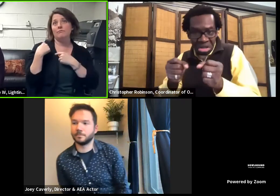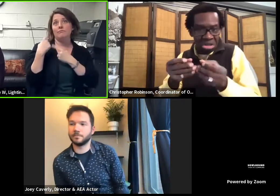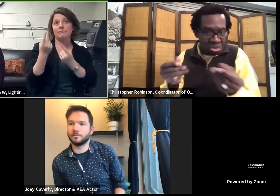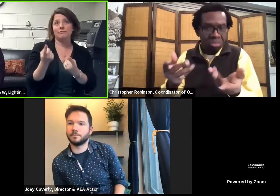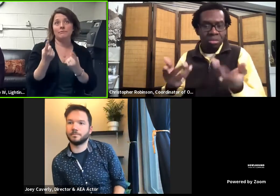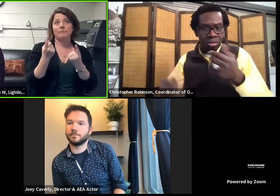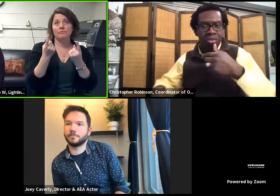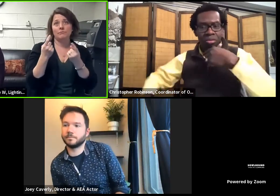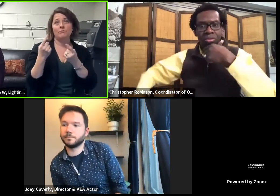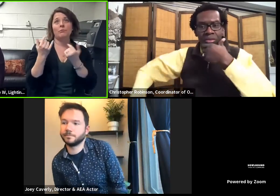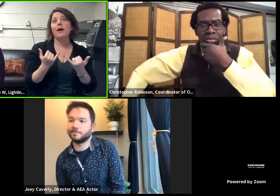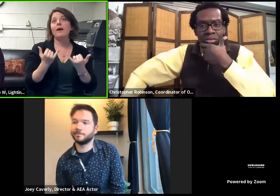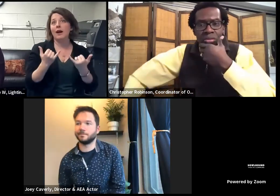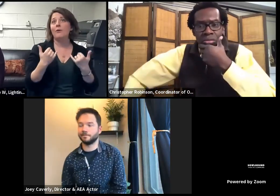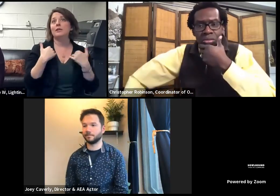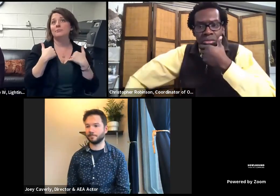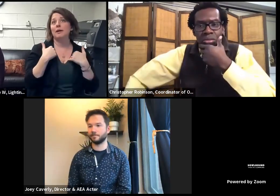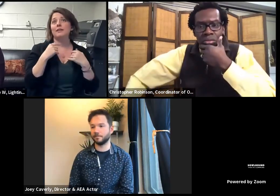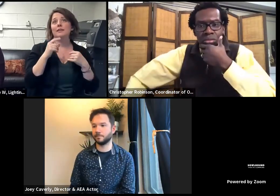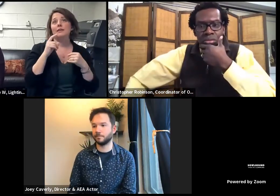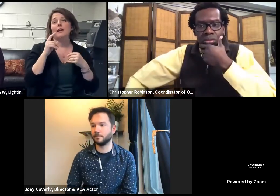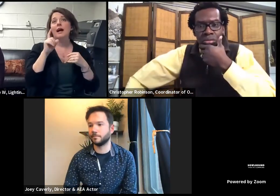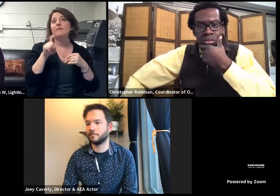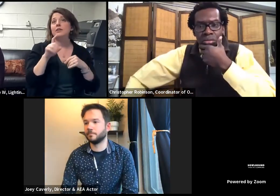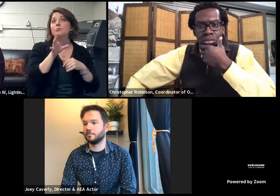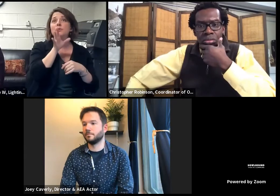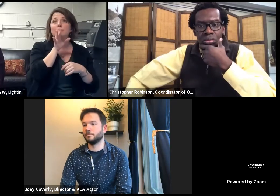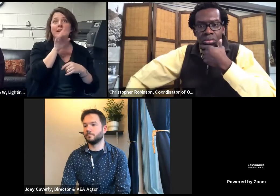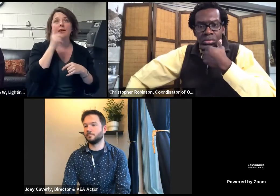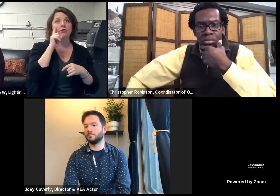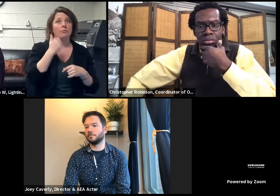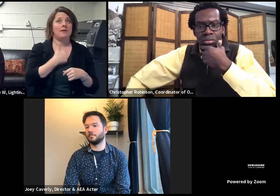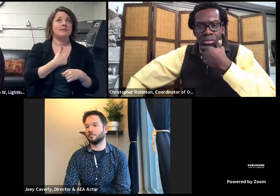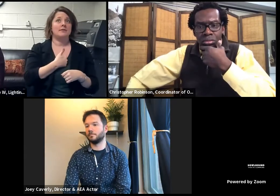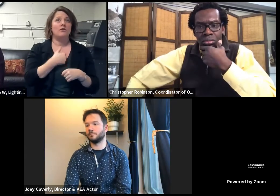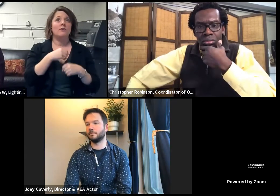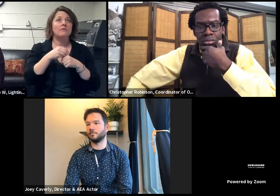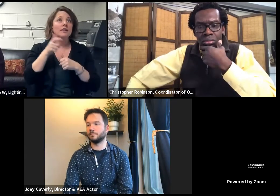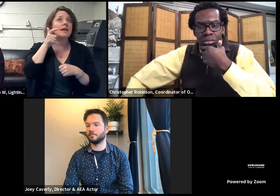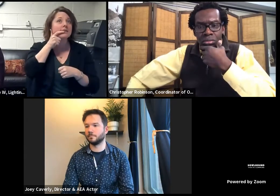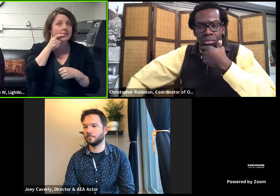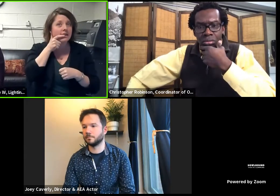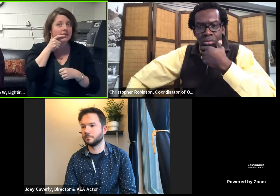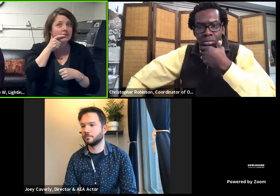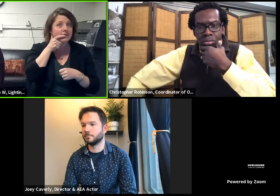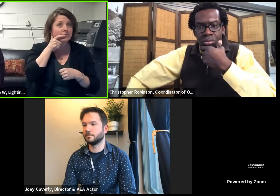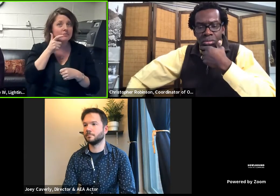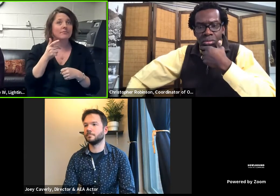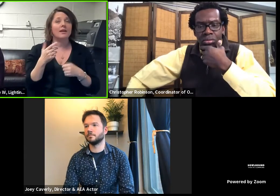So the best solution so far that I've come up with has been having to speak for myself, like the headsets,